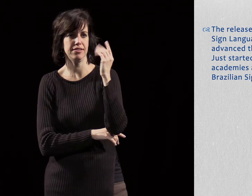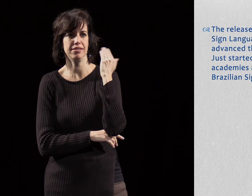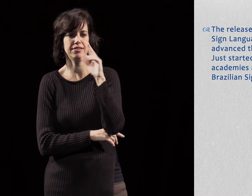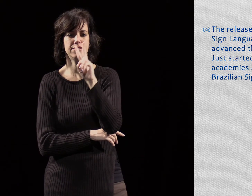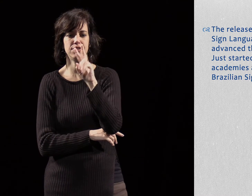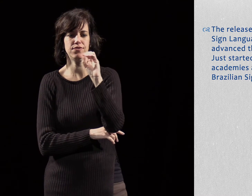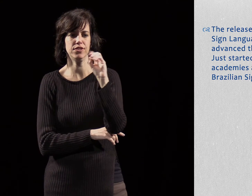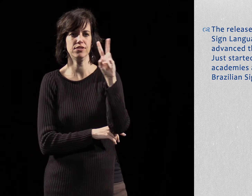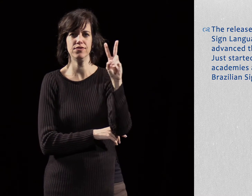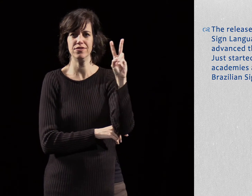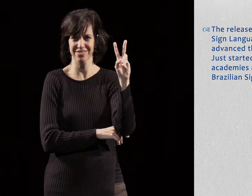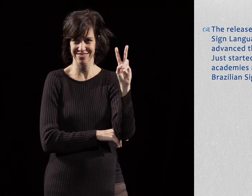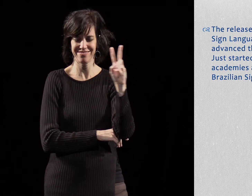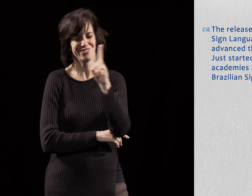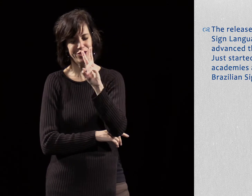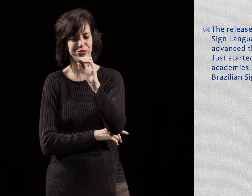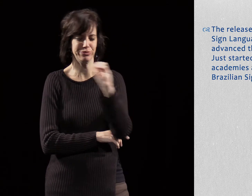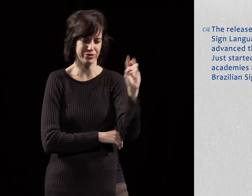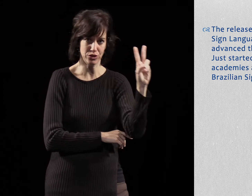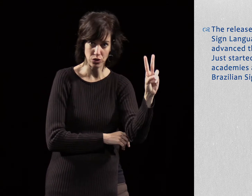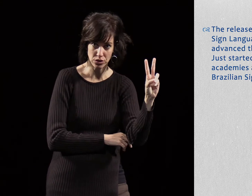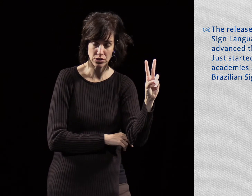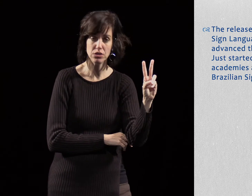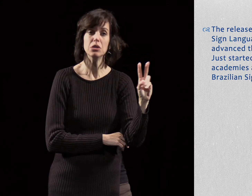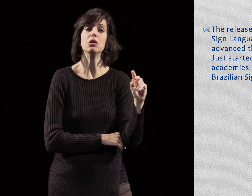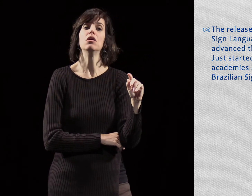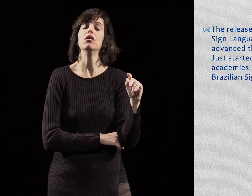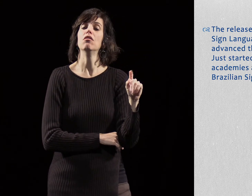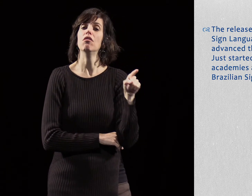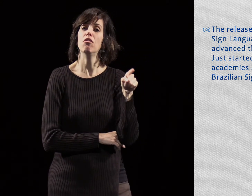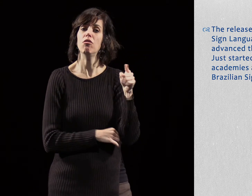about the literature, et cetera prior to 2002.